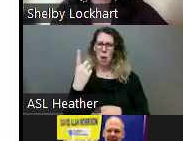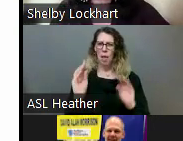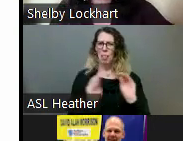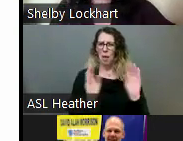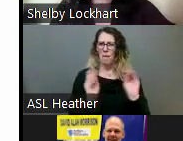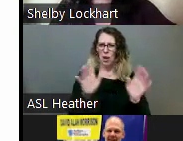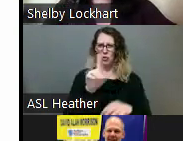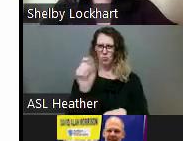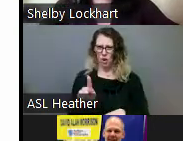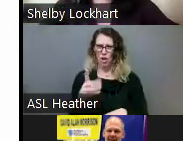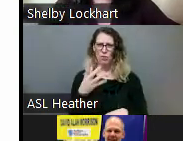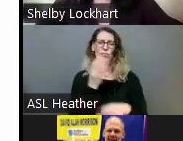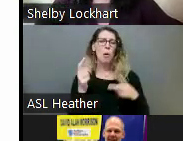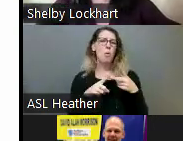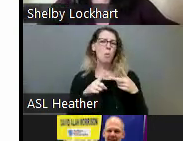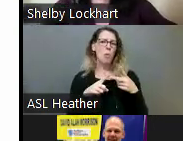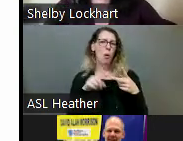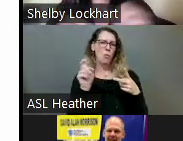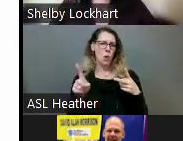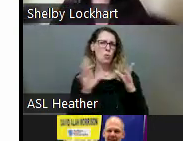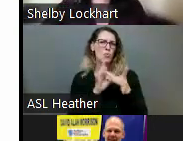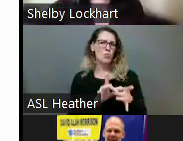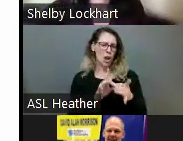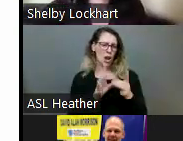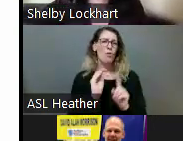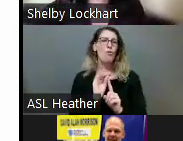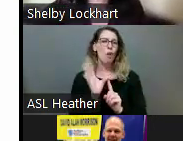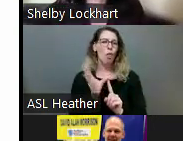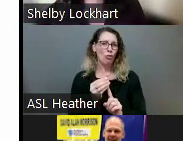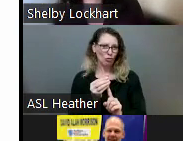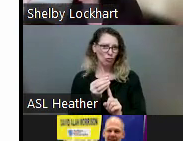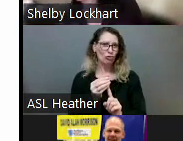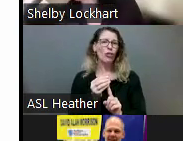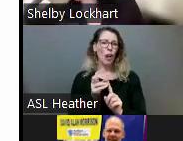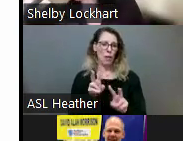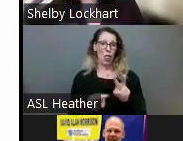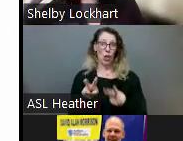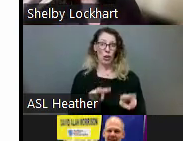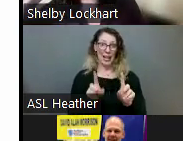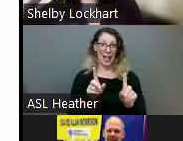there is another question in the chat about a culture of looking at attendance. Can you